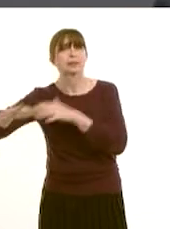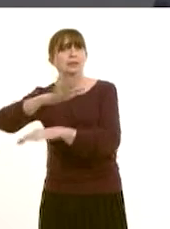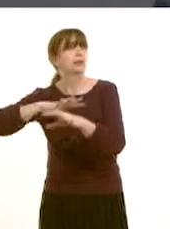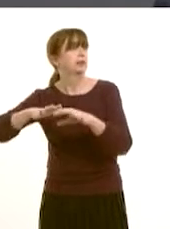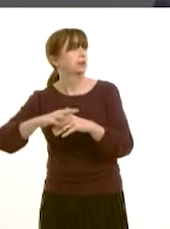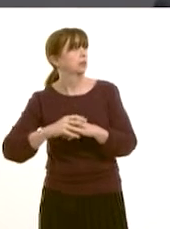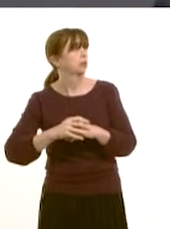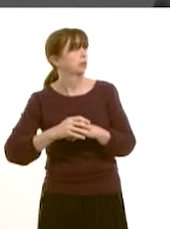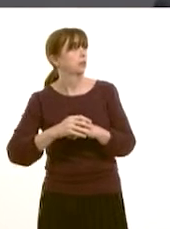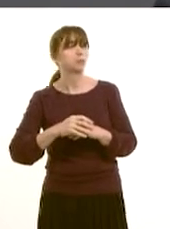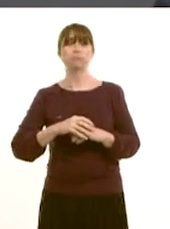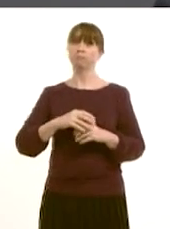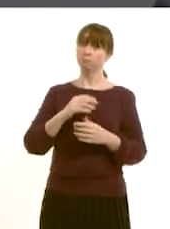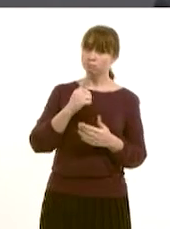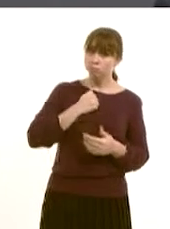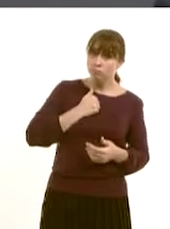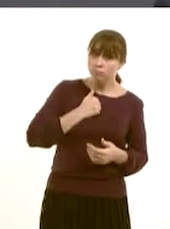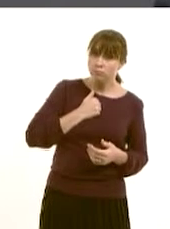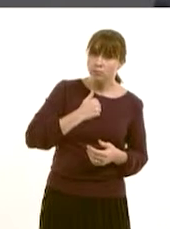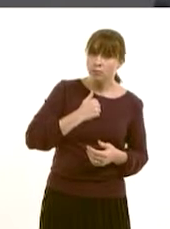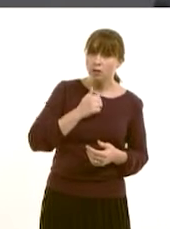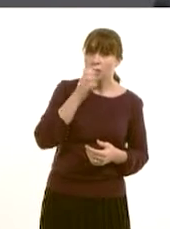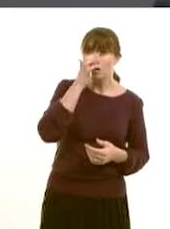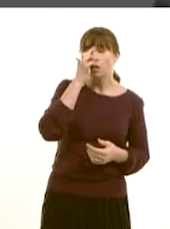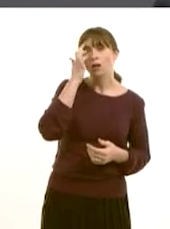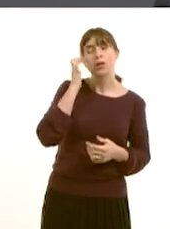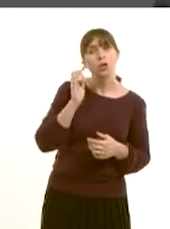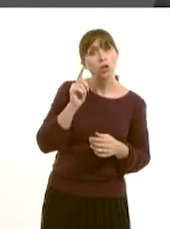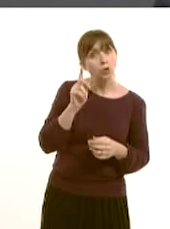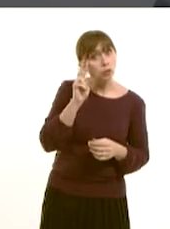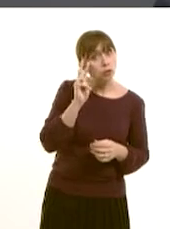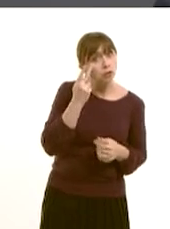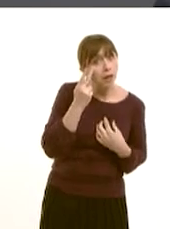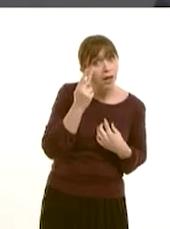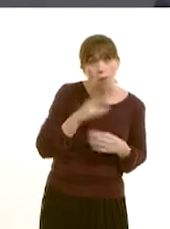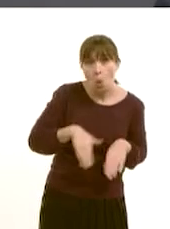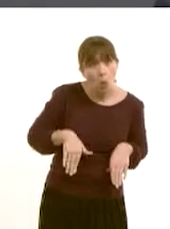Can you confirm now, this afternoon, that there wonít be a last-minute u-turn on university